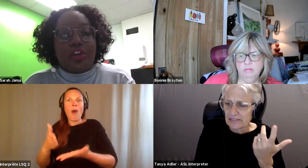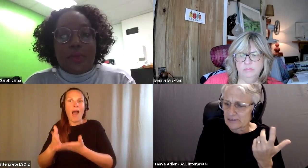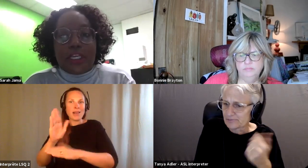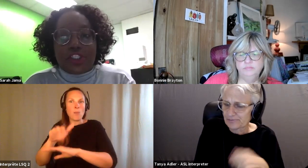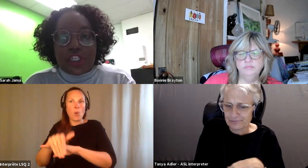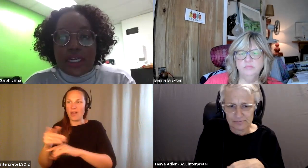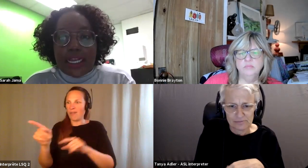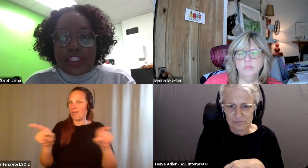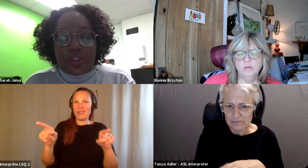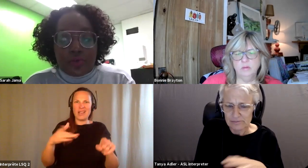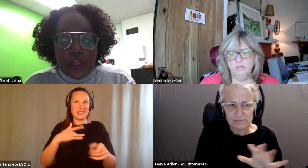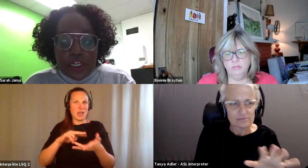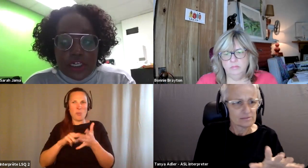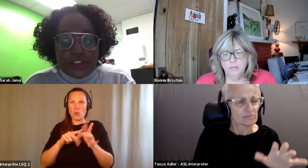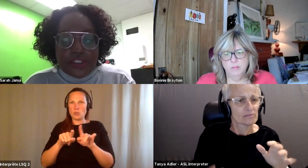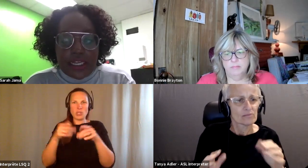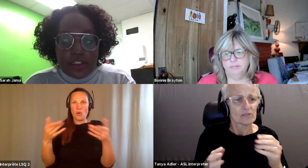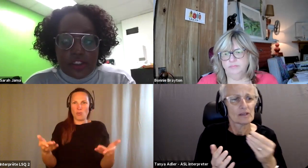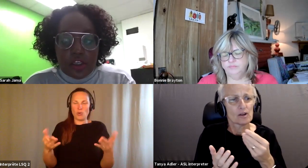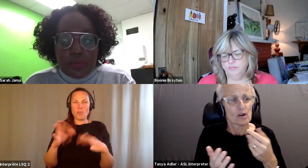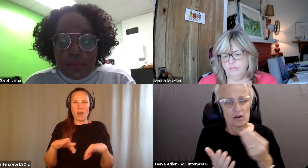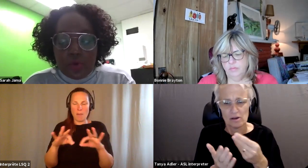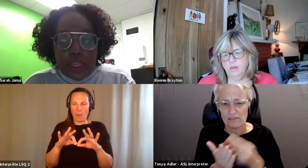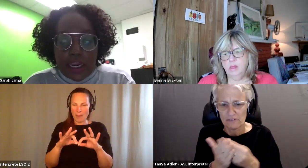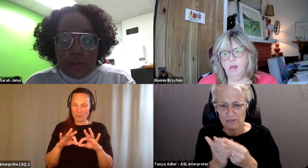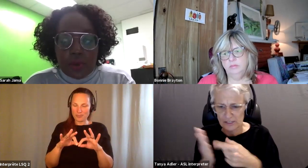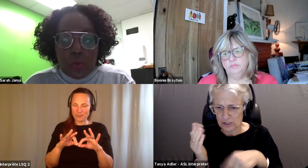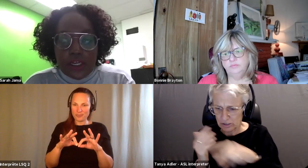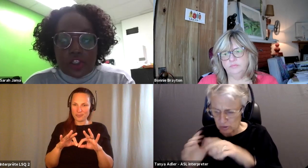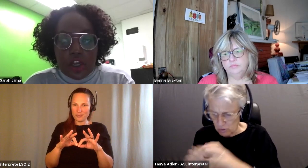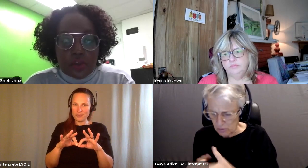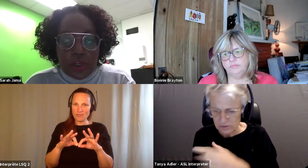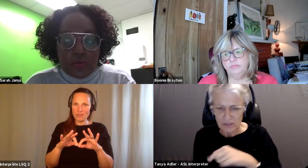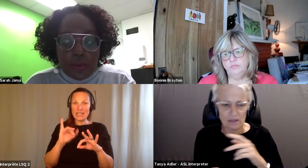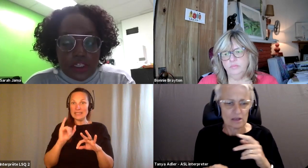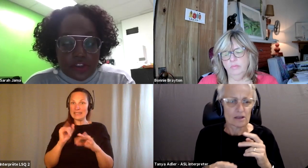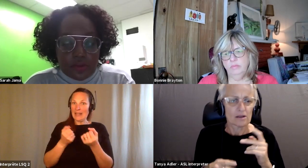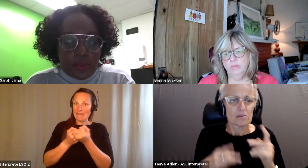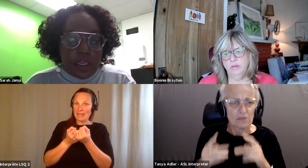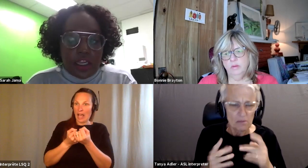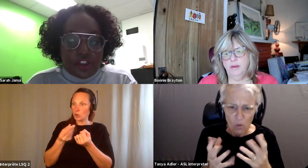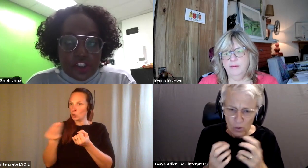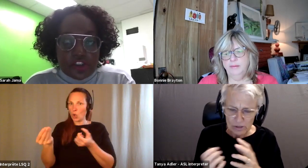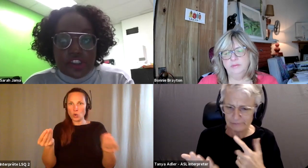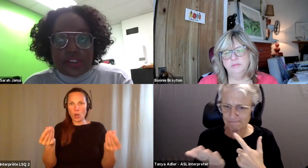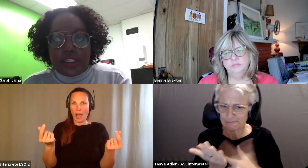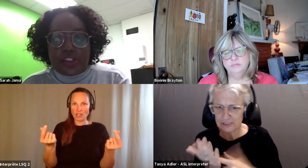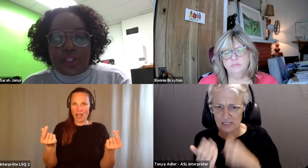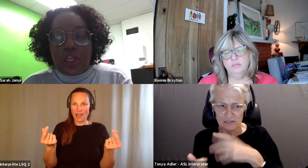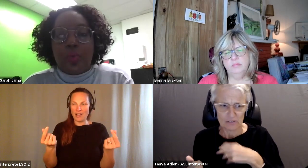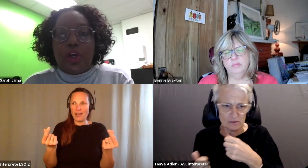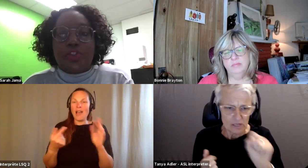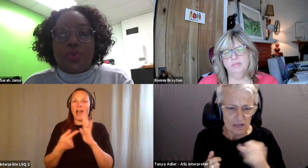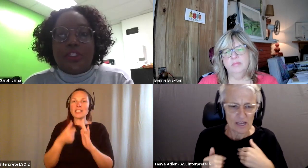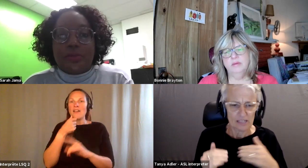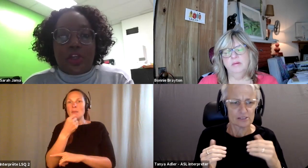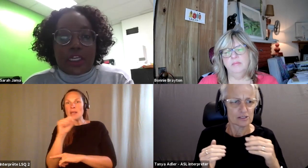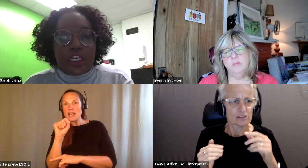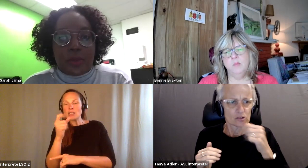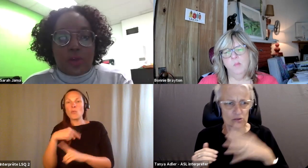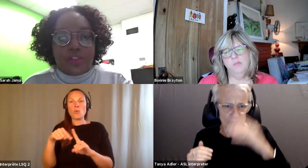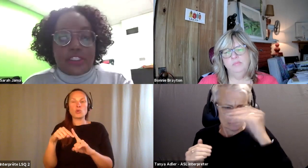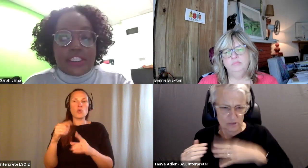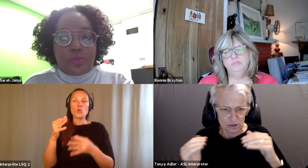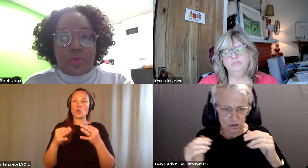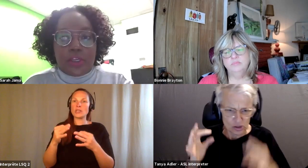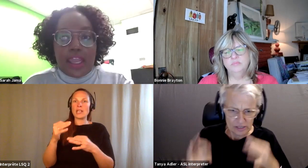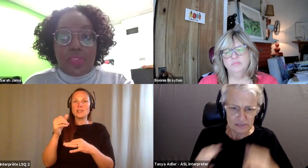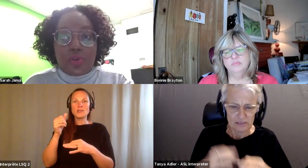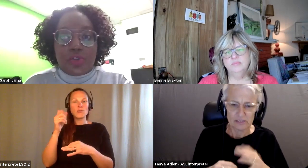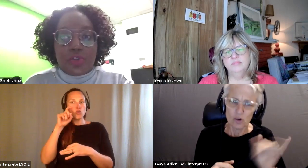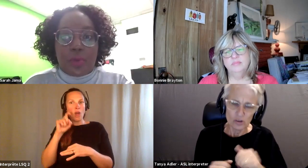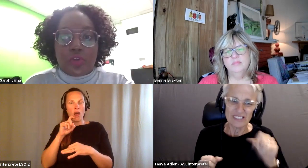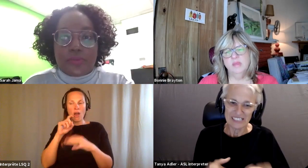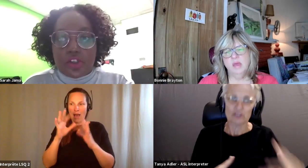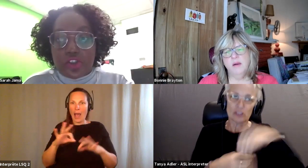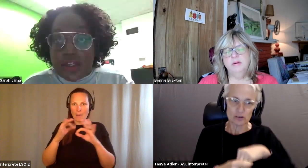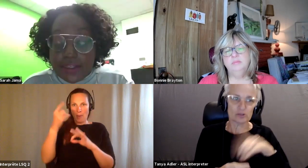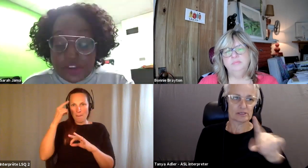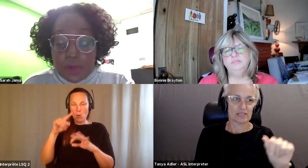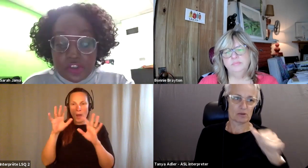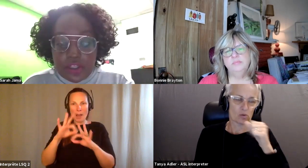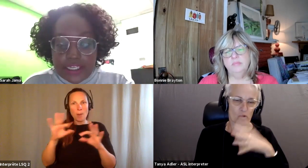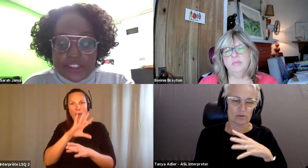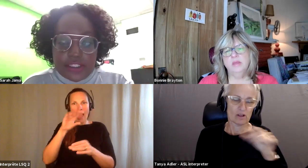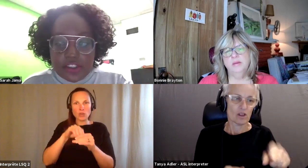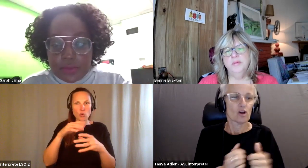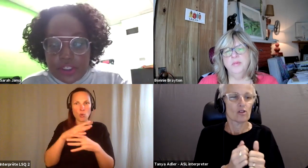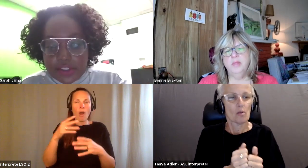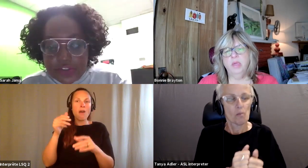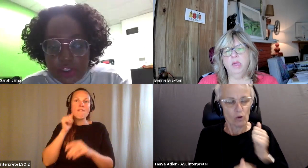Sarah Jama: In order to make sure, as you know, funders and people who care about wanting to talk about feminism and gender justice, we also need to be talking about disabled woman and those were the most martial law marginalized in these communities.